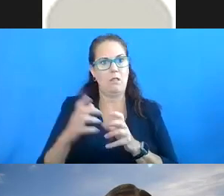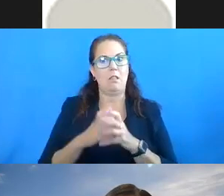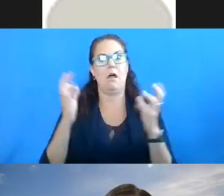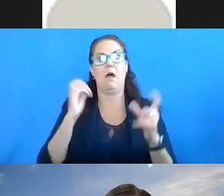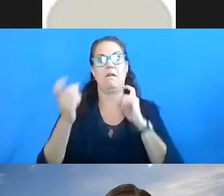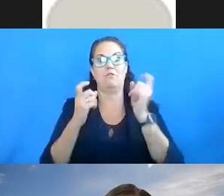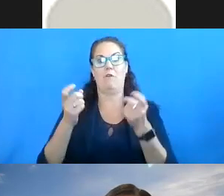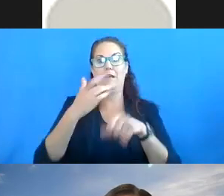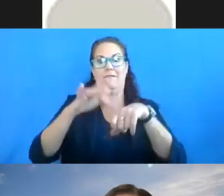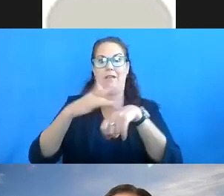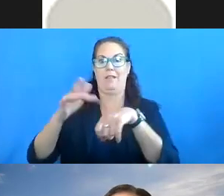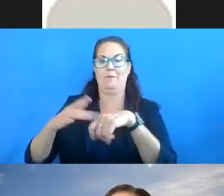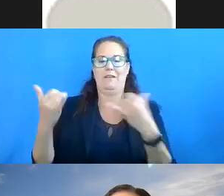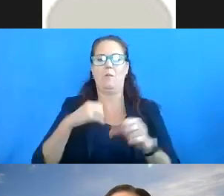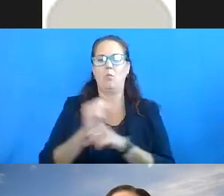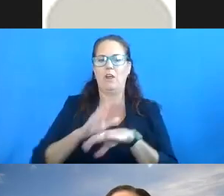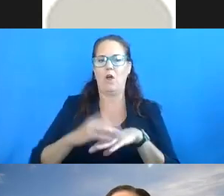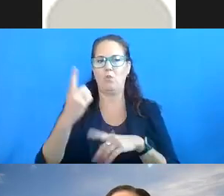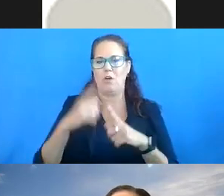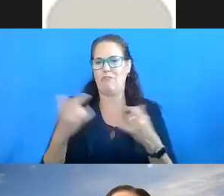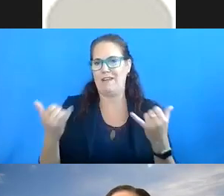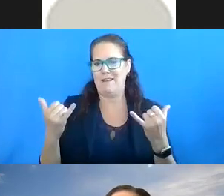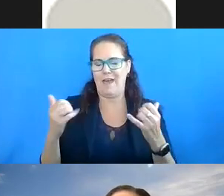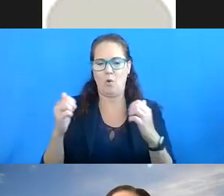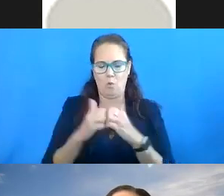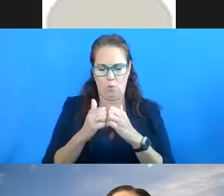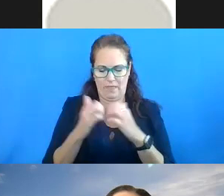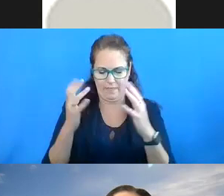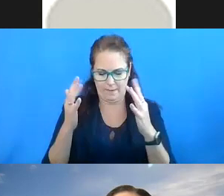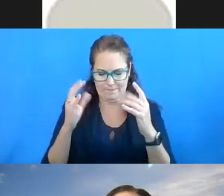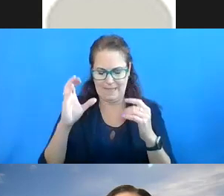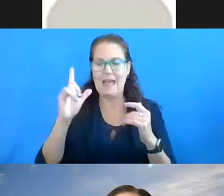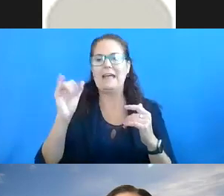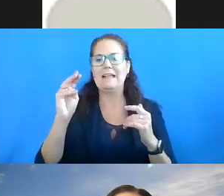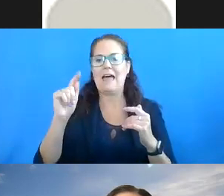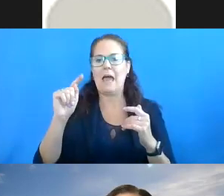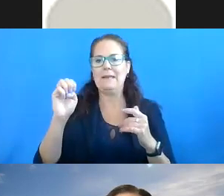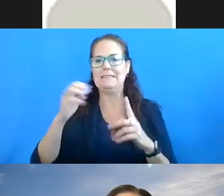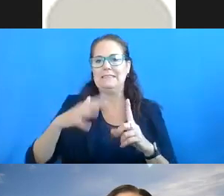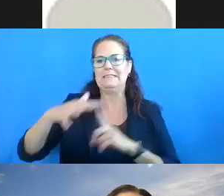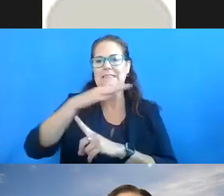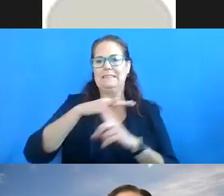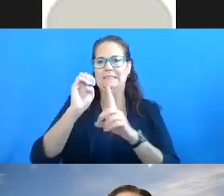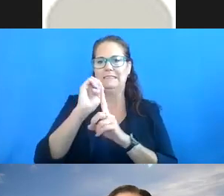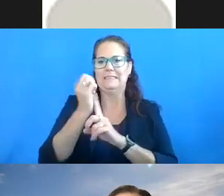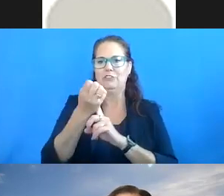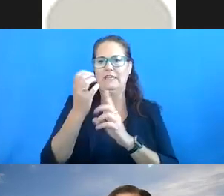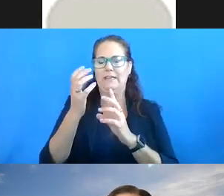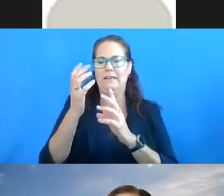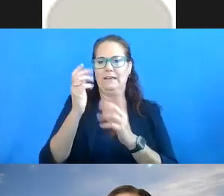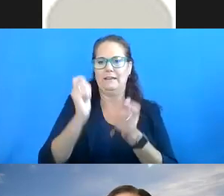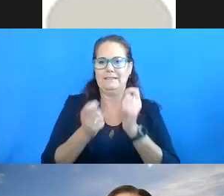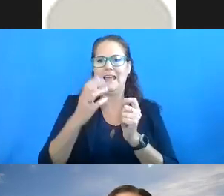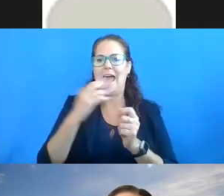I am working on one of them with climate adaptation and cultural heritage. And they’ve got